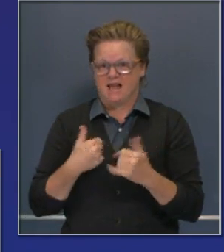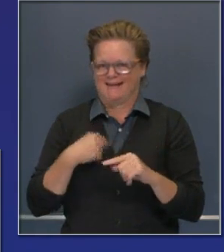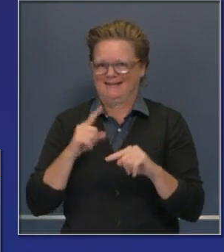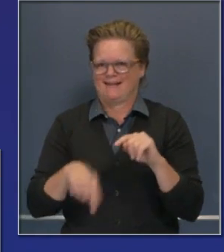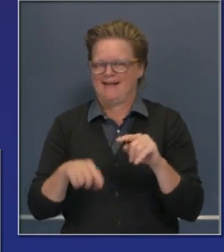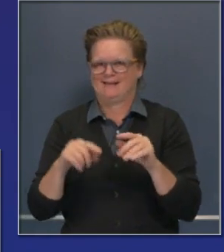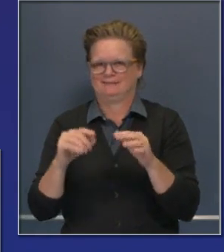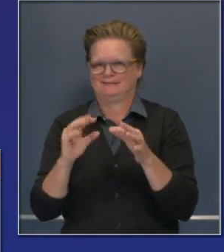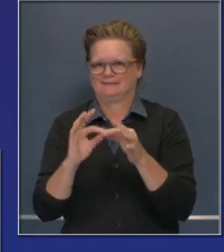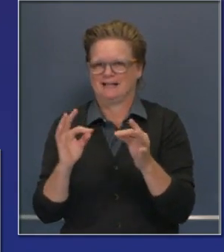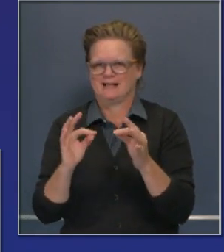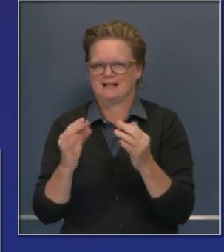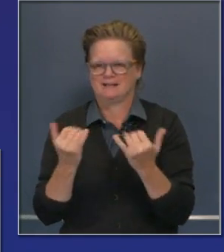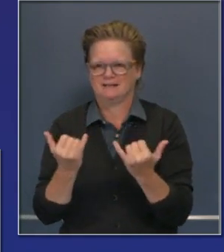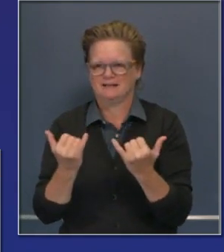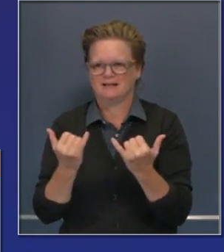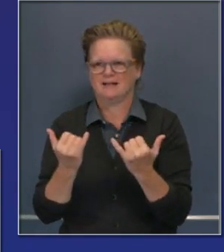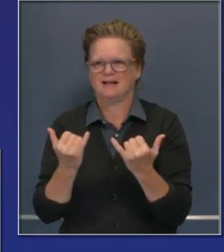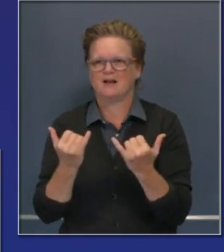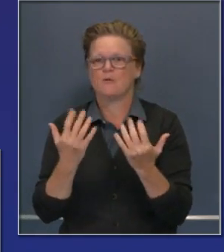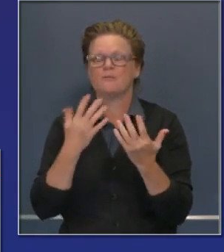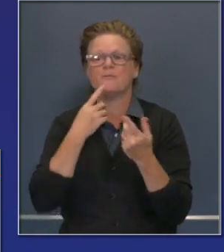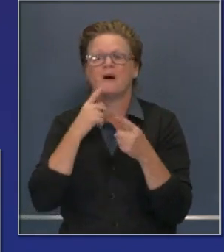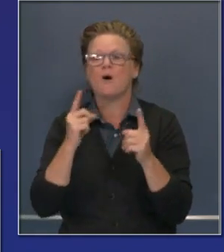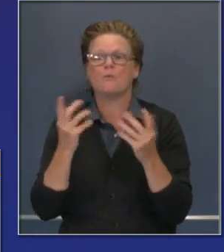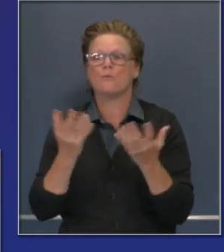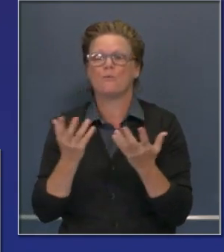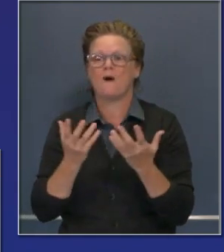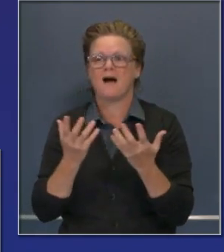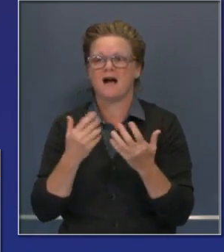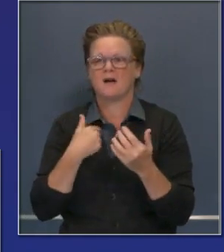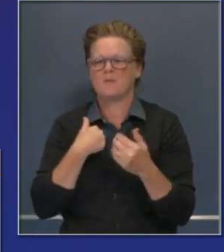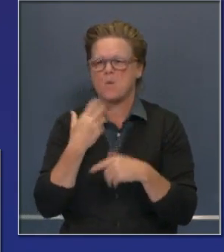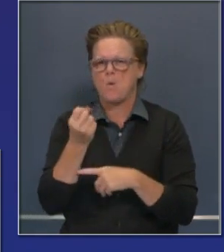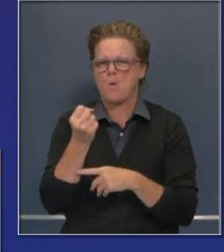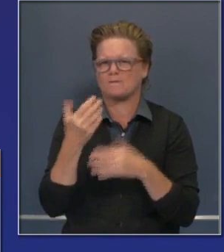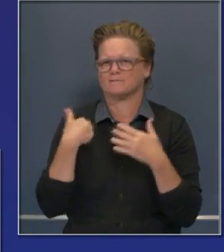IT WOULD BE PREMATURE FOR ME AT THIS MOMENT TO WELL TO ANNOUNCE.